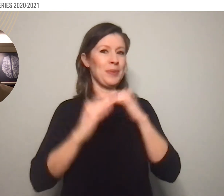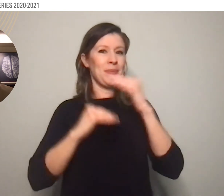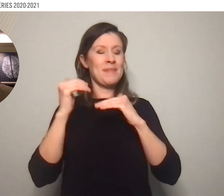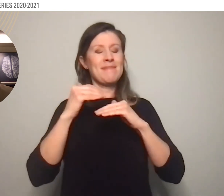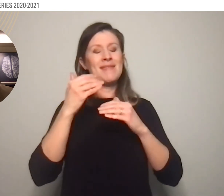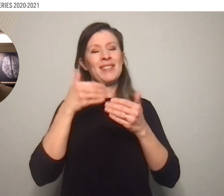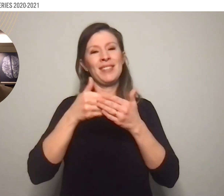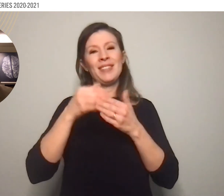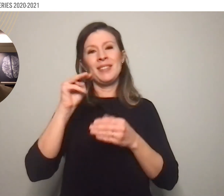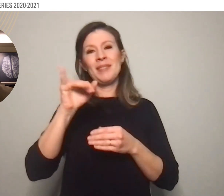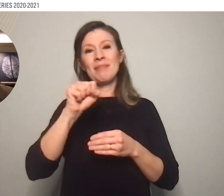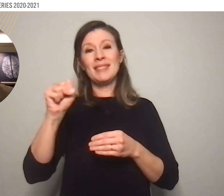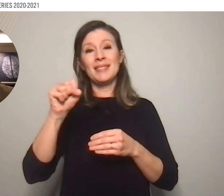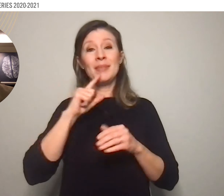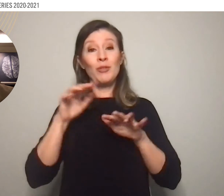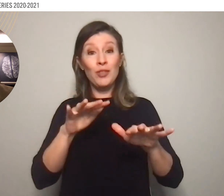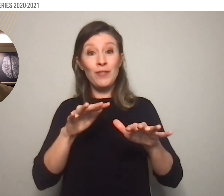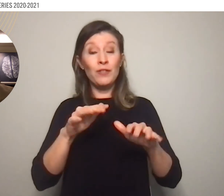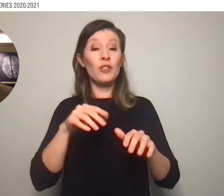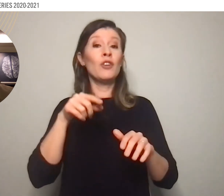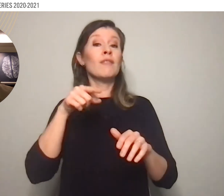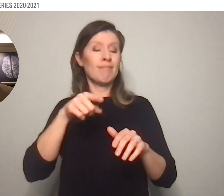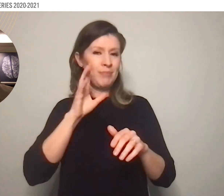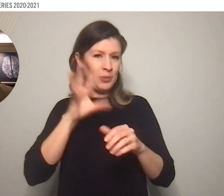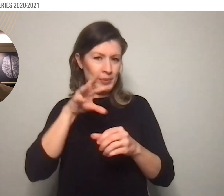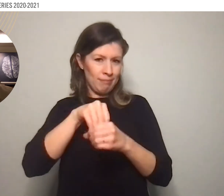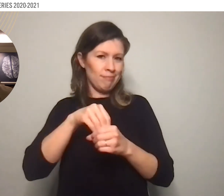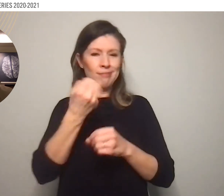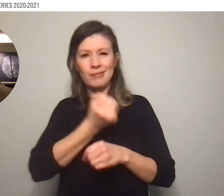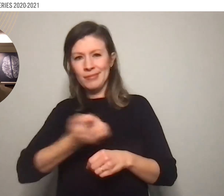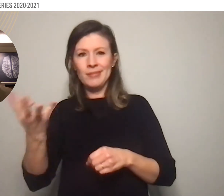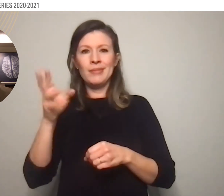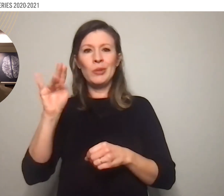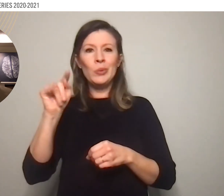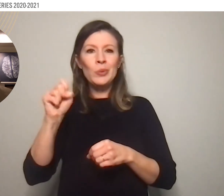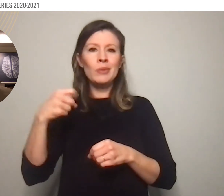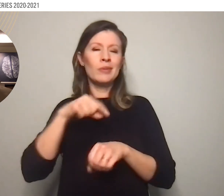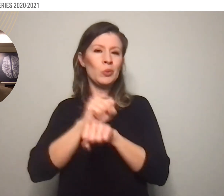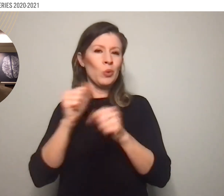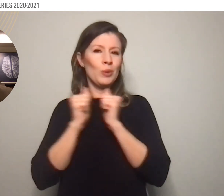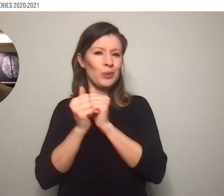new building along the Mississippi river and it will encompass several collaborating units across